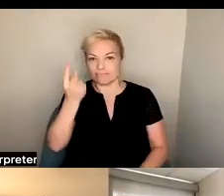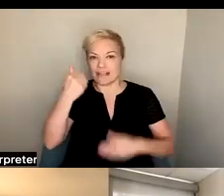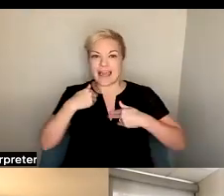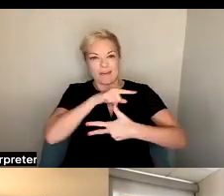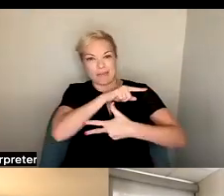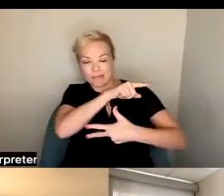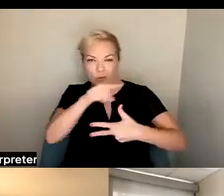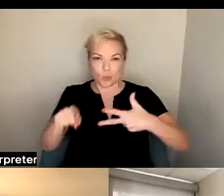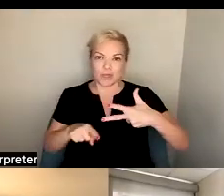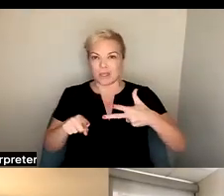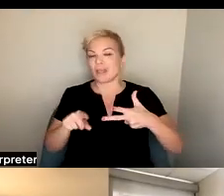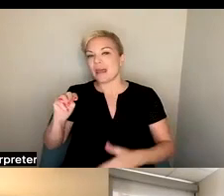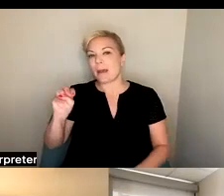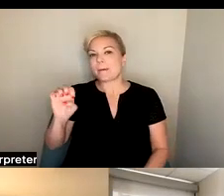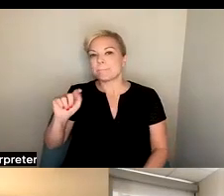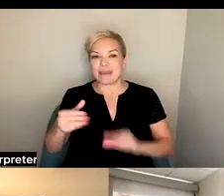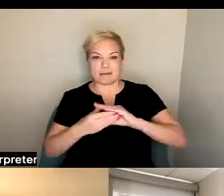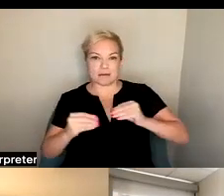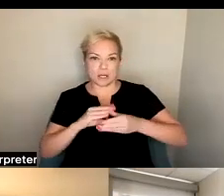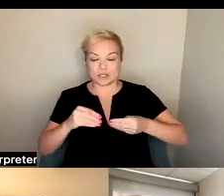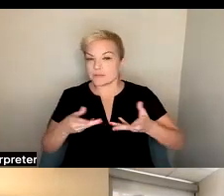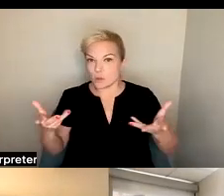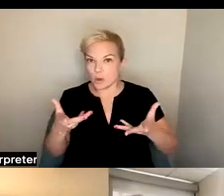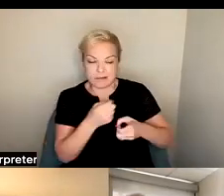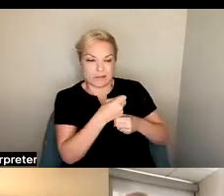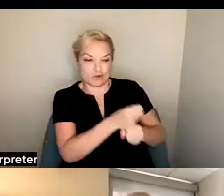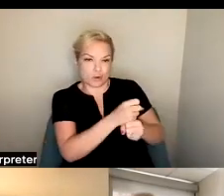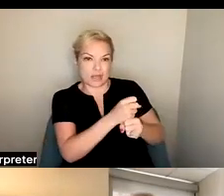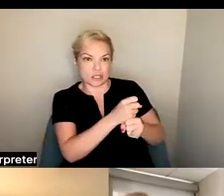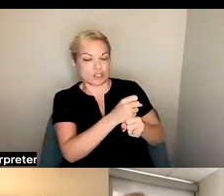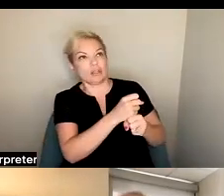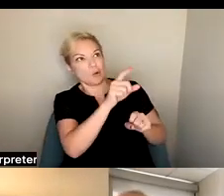we operate from, the creation or the cosmological narrative, how the world came to be. We believe